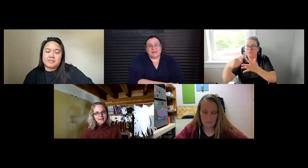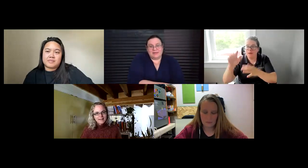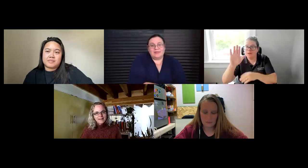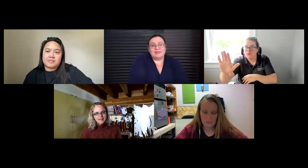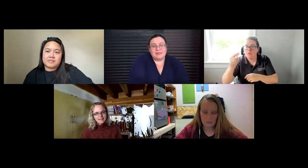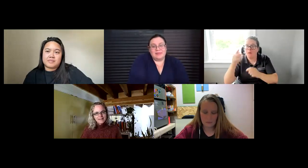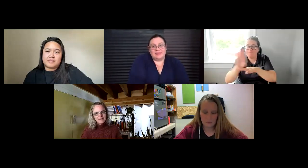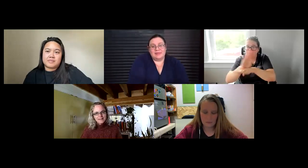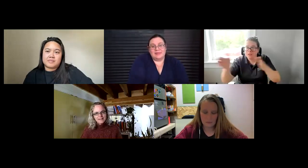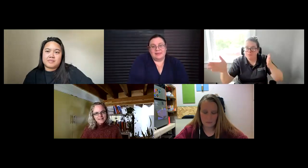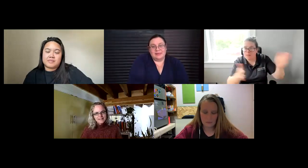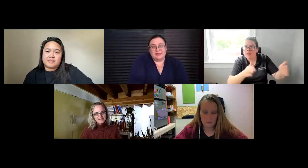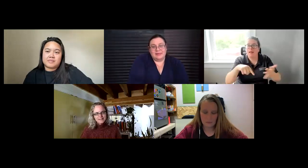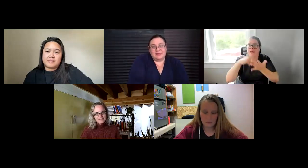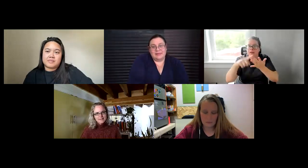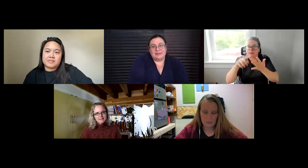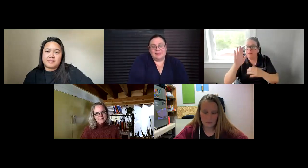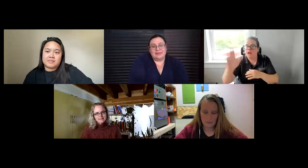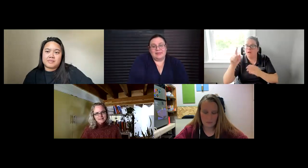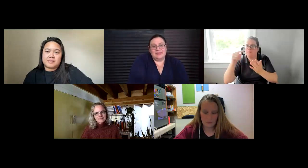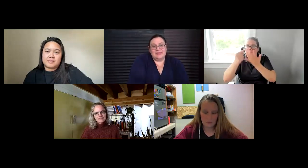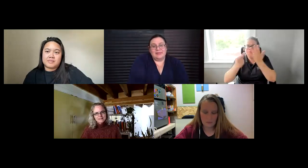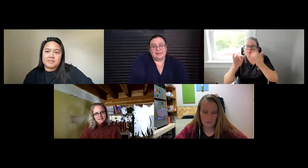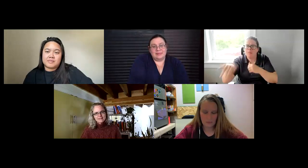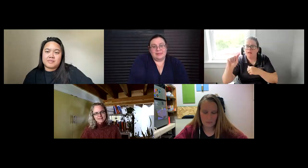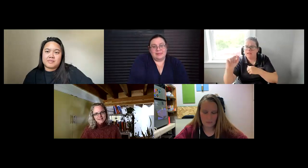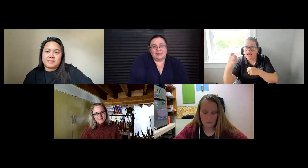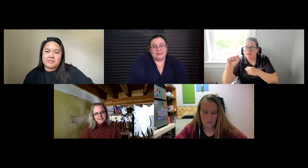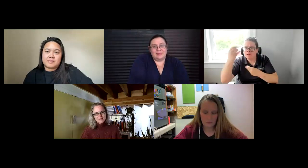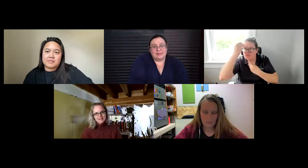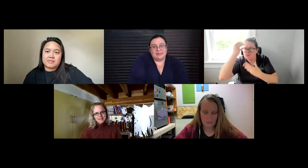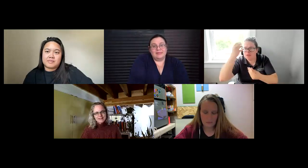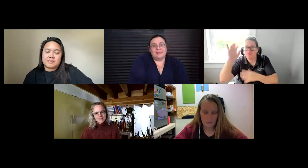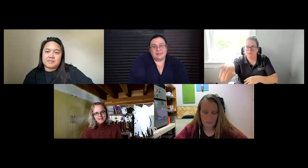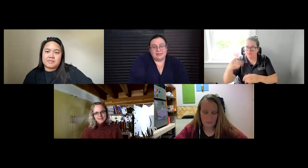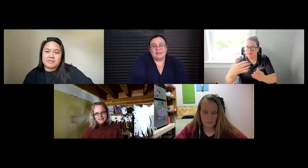But really you need to know your bank account, you need to have a bank plan, you need to